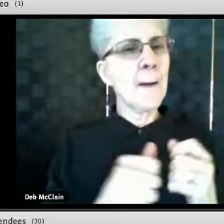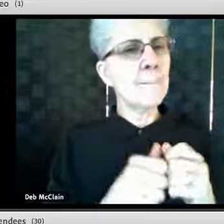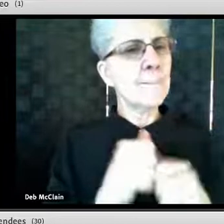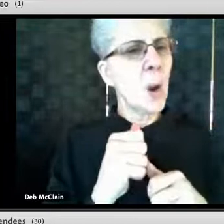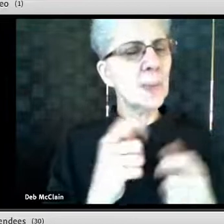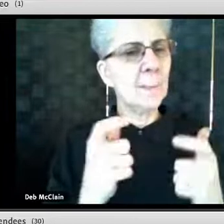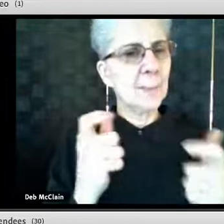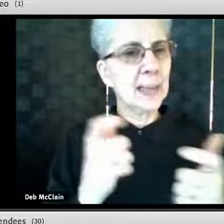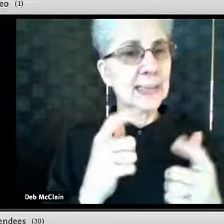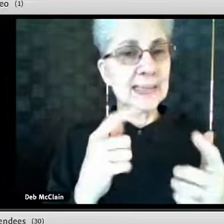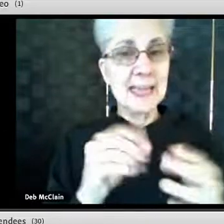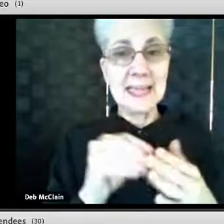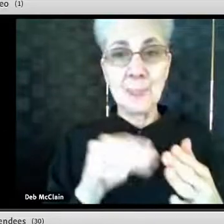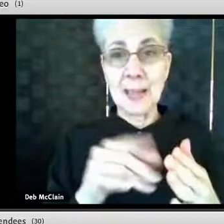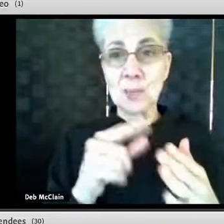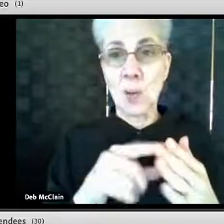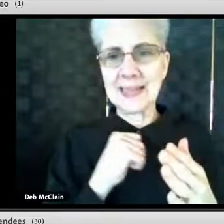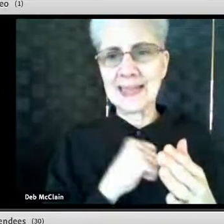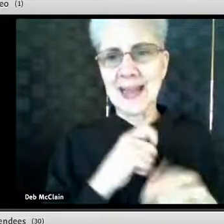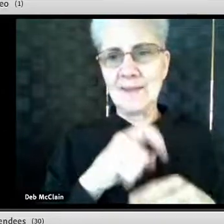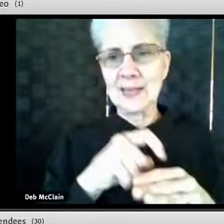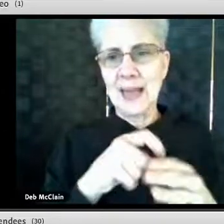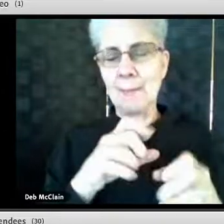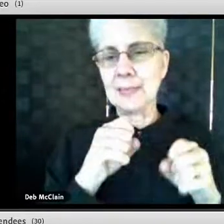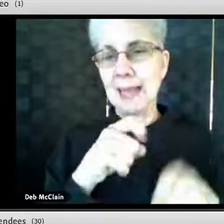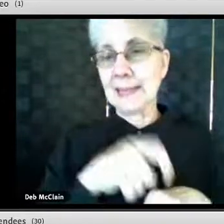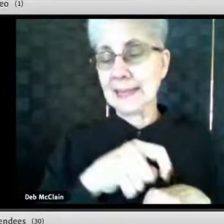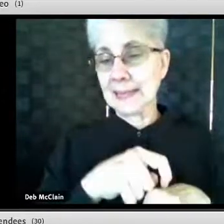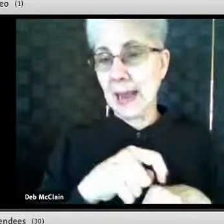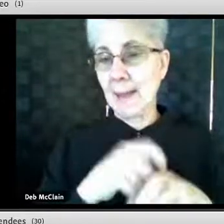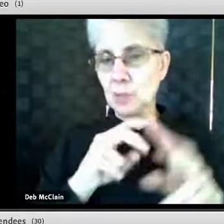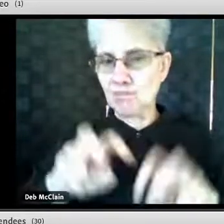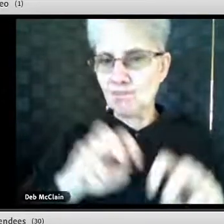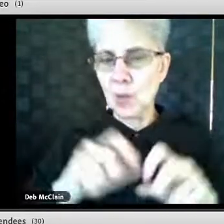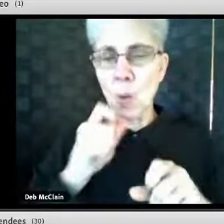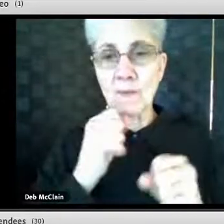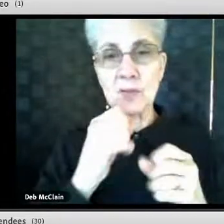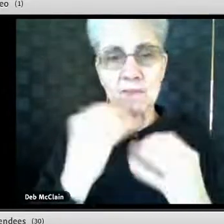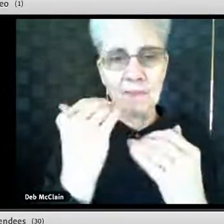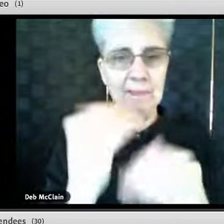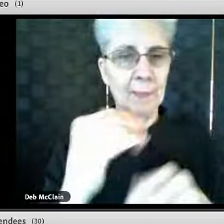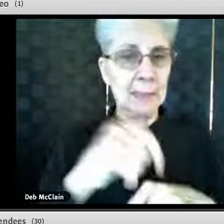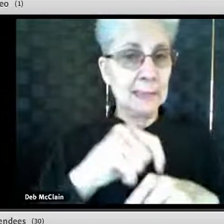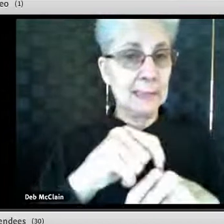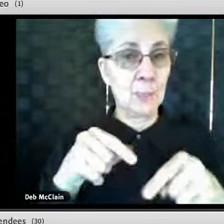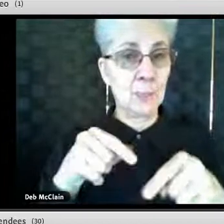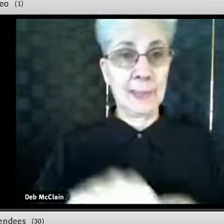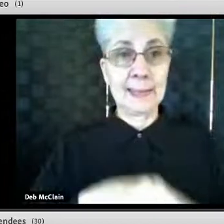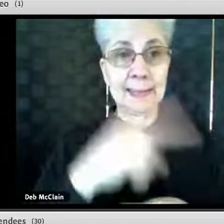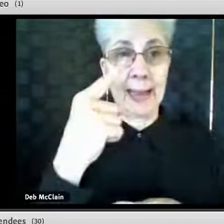but the biggest expense is staff time. It's taking your time. You only have so many hours in your day,